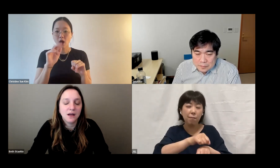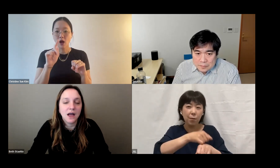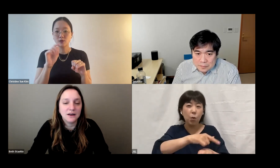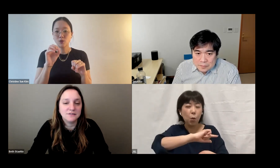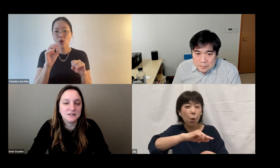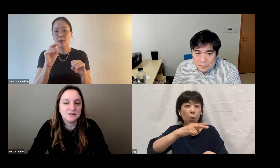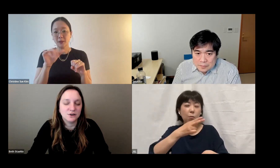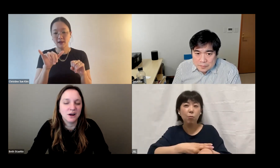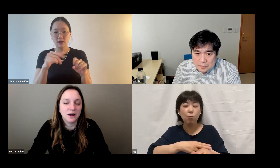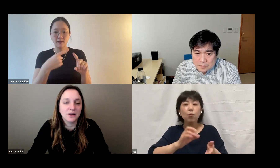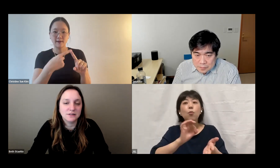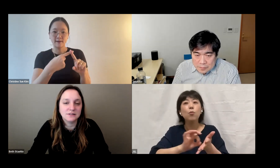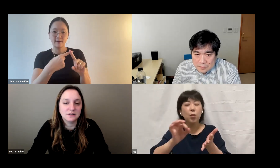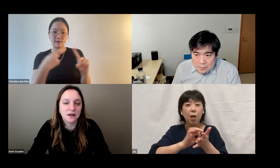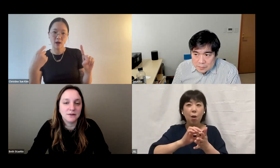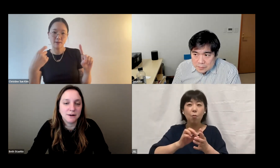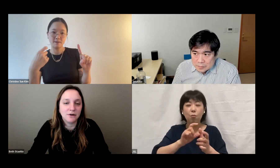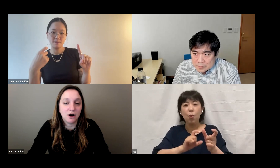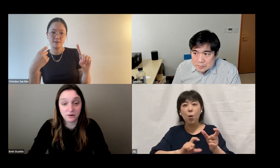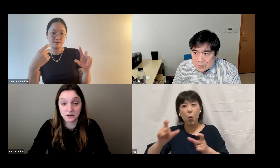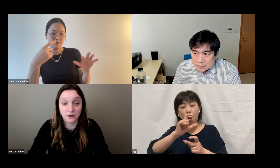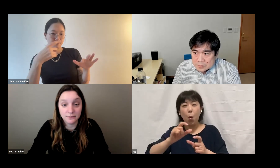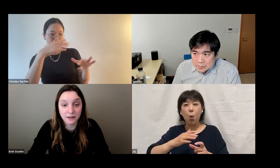NFT’s are great because it's a lot about autonomy